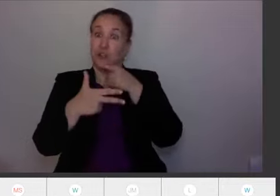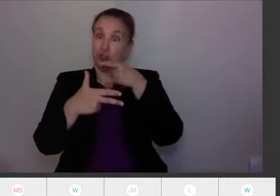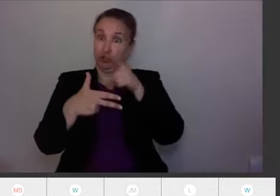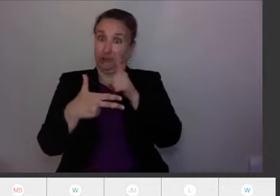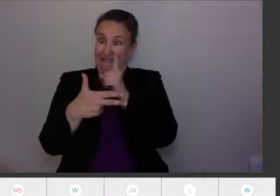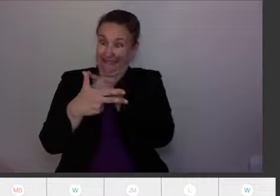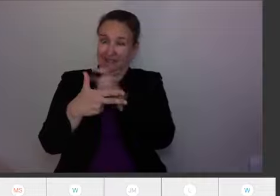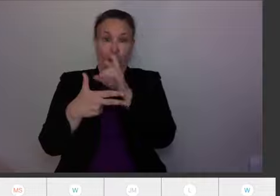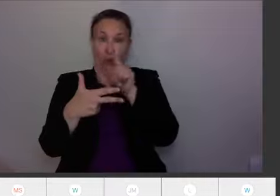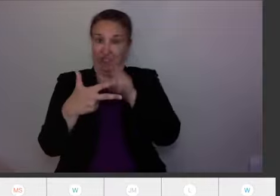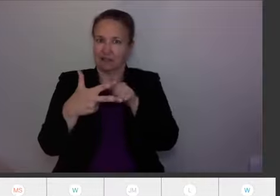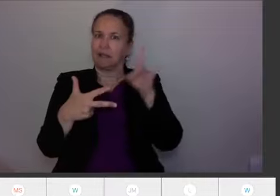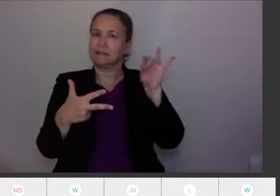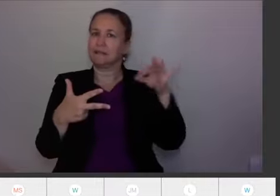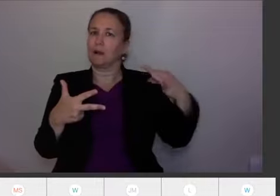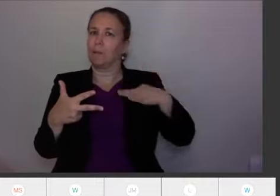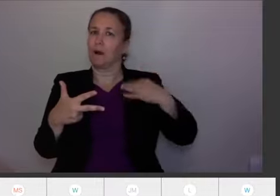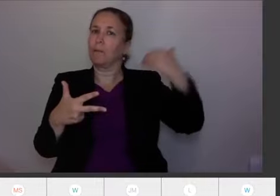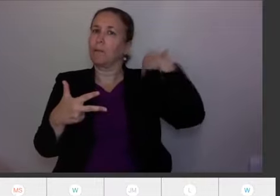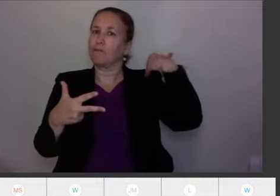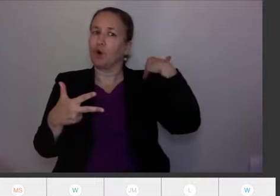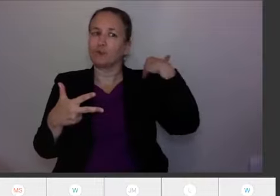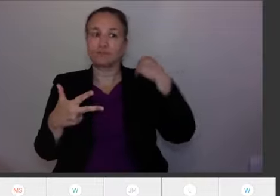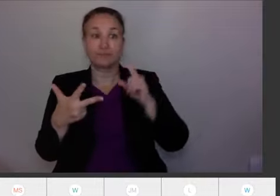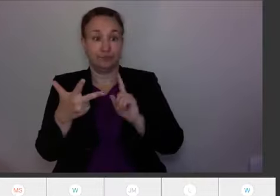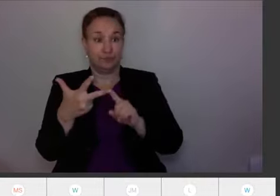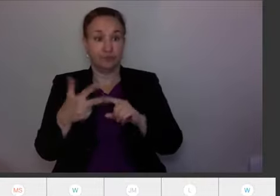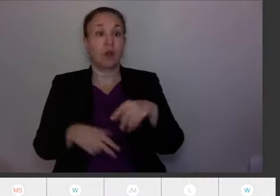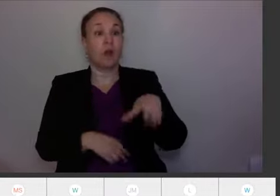rounds 51 percent of the applicants indicated they are